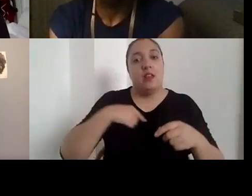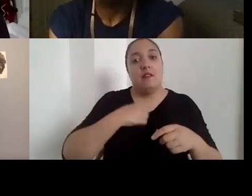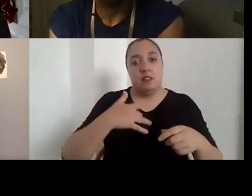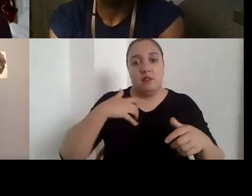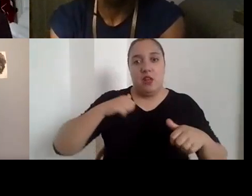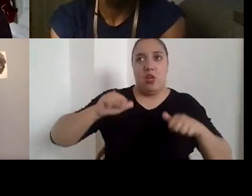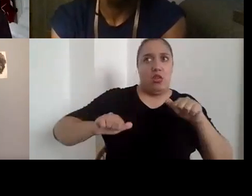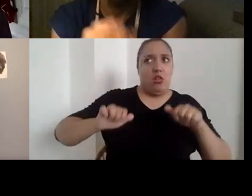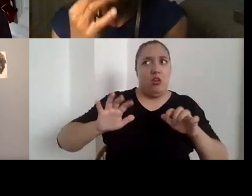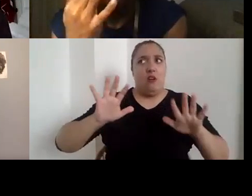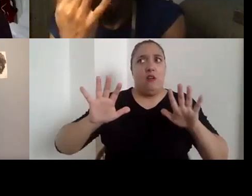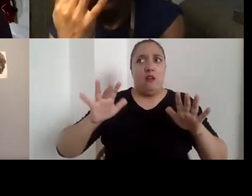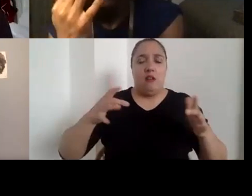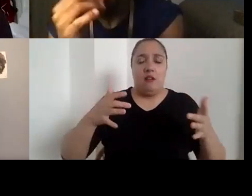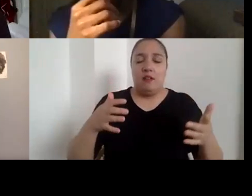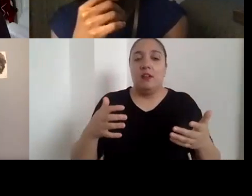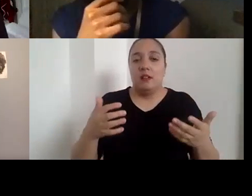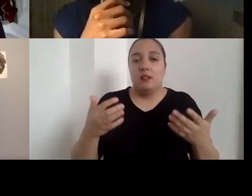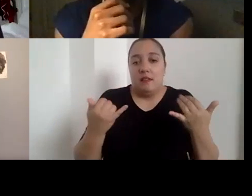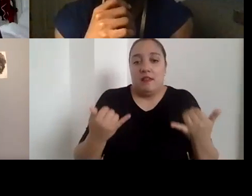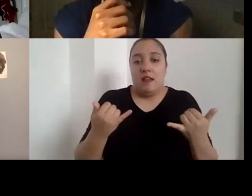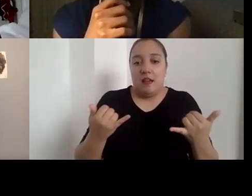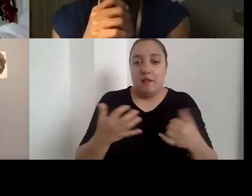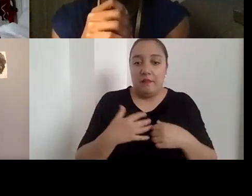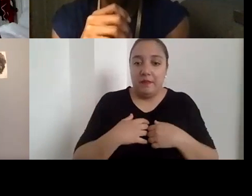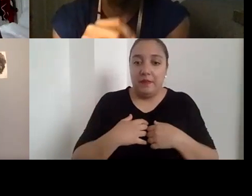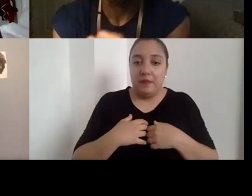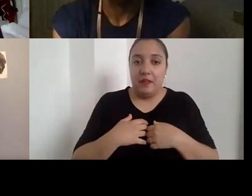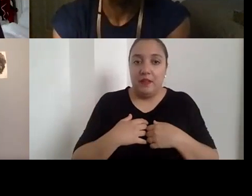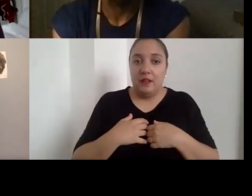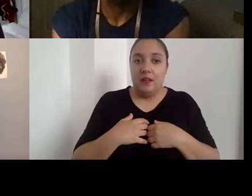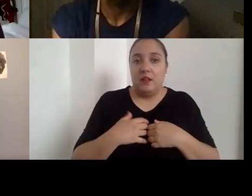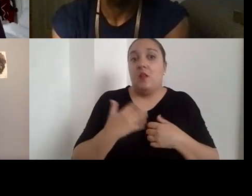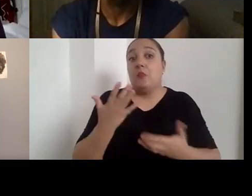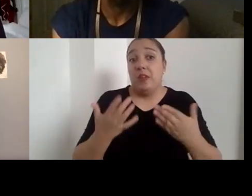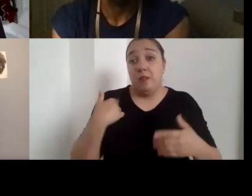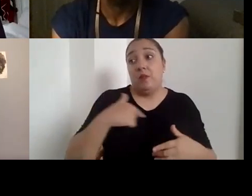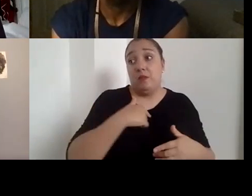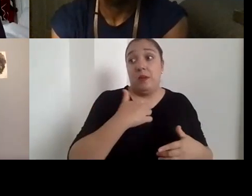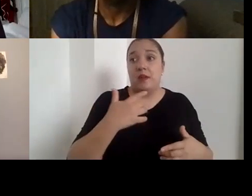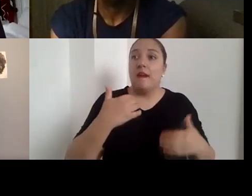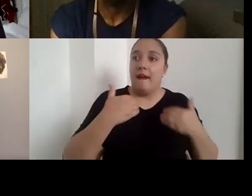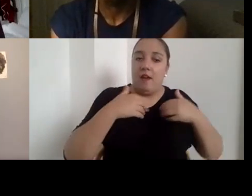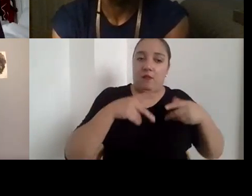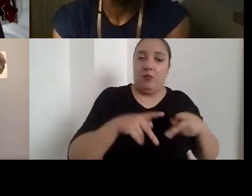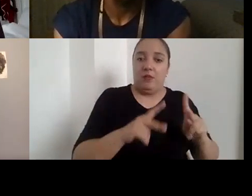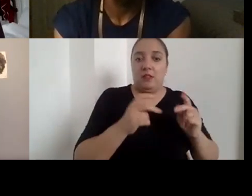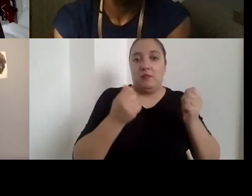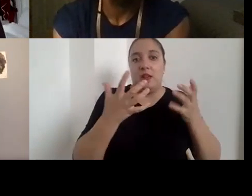Or those of us that have had privilege, a lot of that privilege has been stripped so we're all feeling the urgency to recreate what this